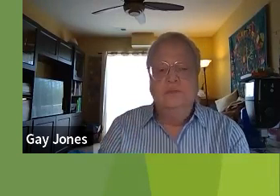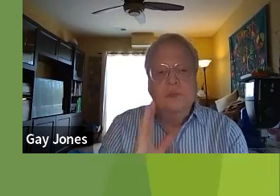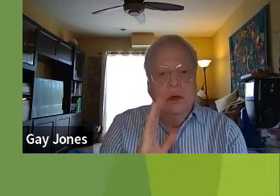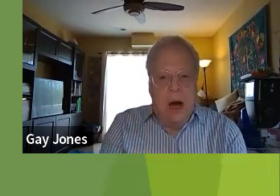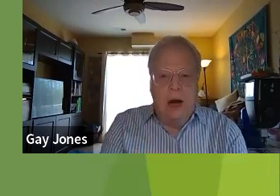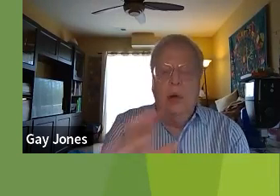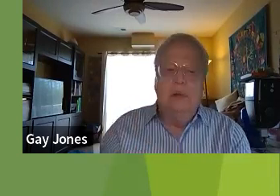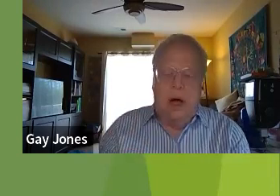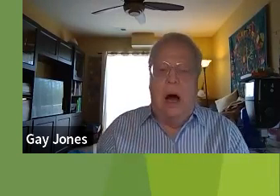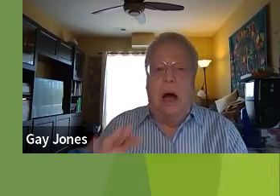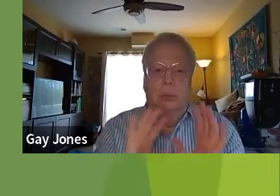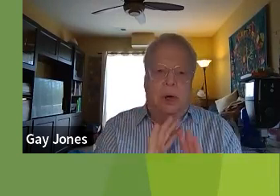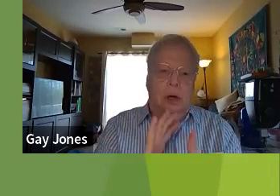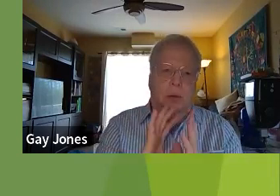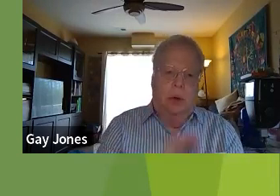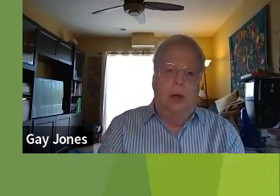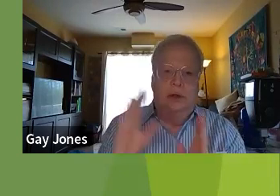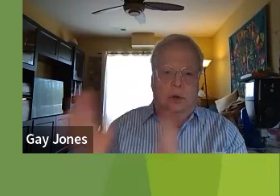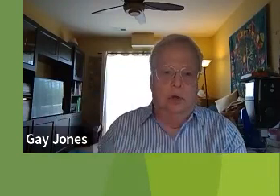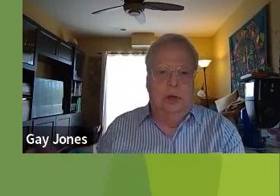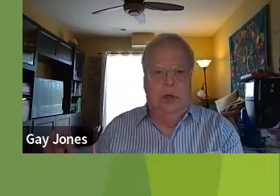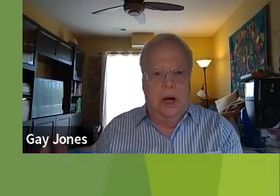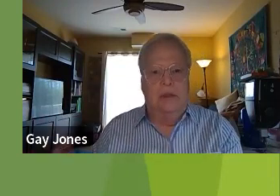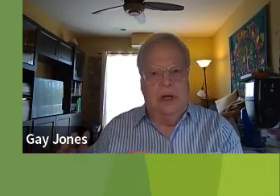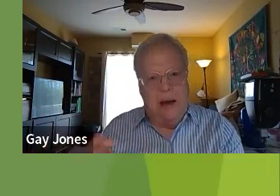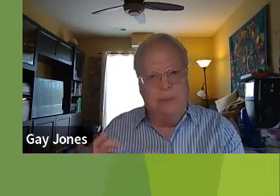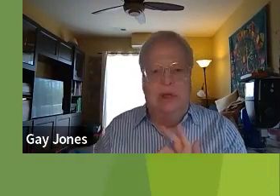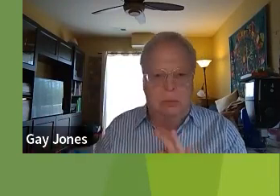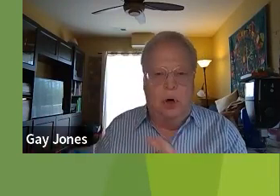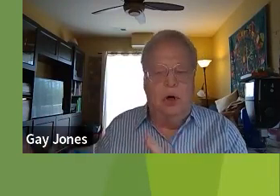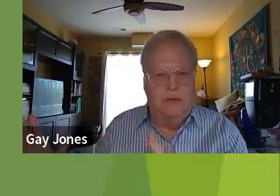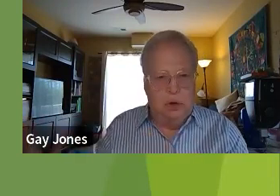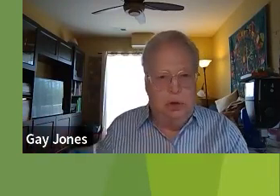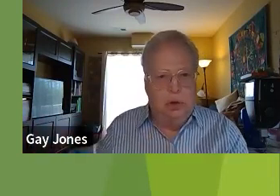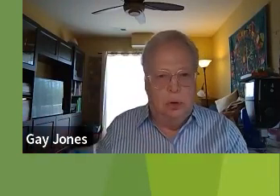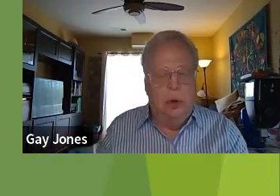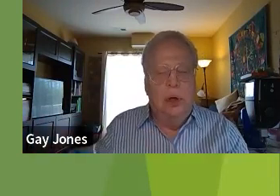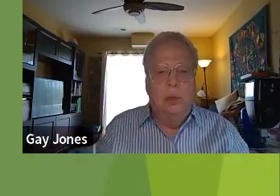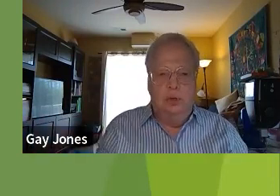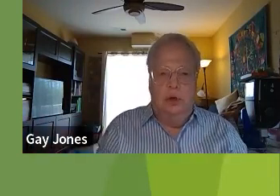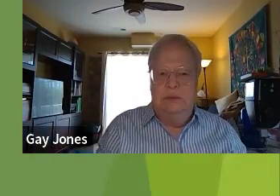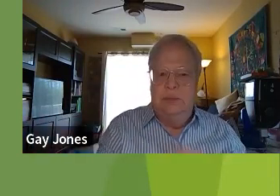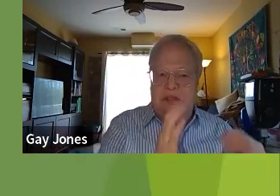Not only that, but we also are looking at the captioning part of it too, which would